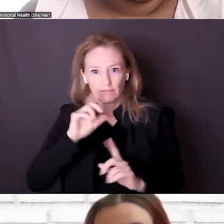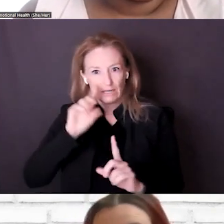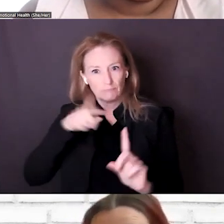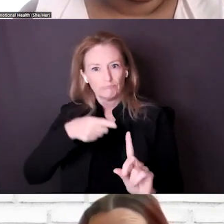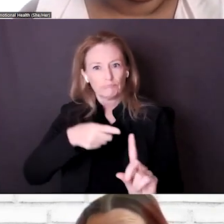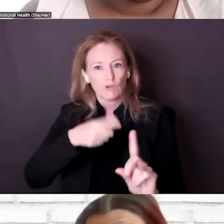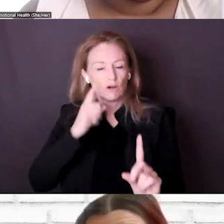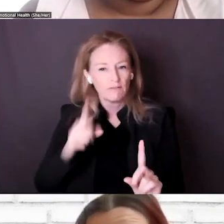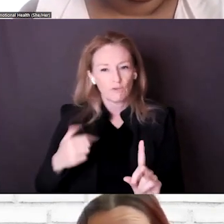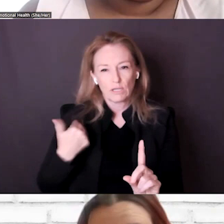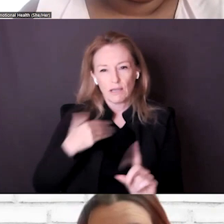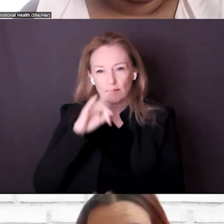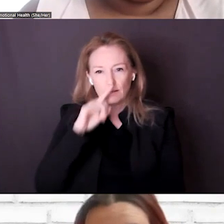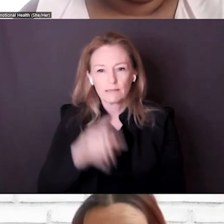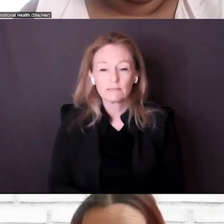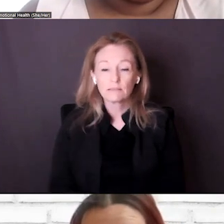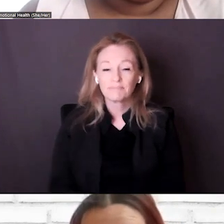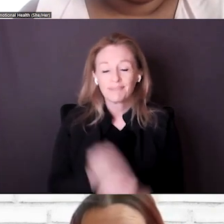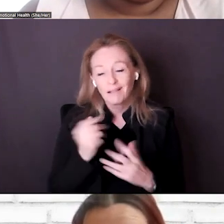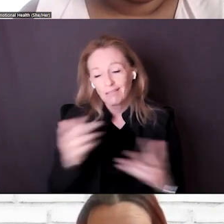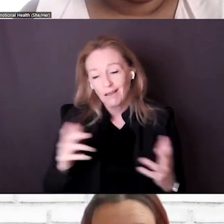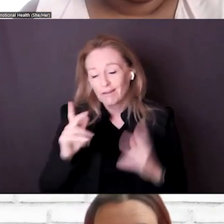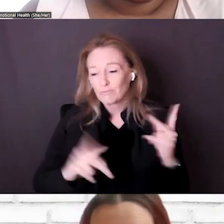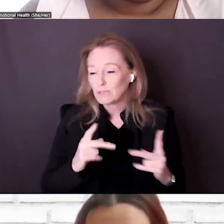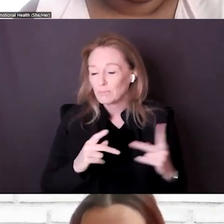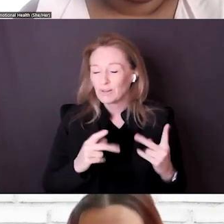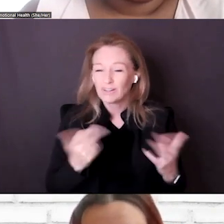A LOT OF PEOPLE HAVE MIXED FEELINGS ABOUT WHETHER THIS IS FAIR OR